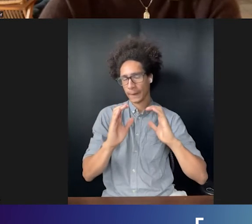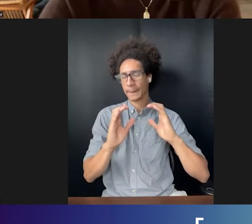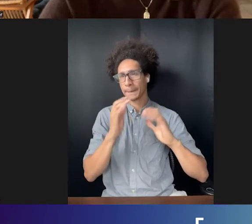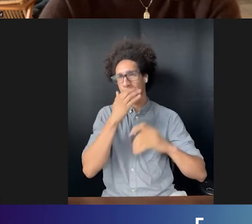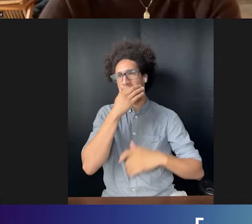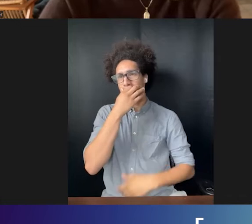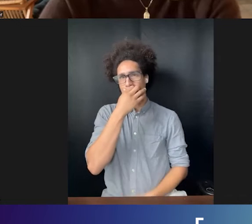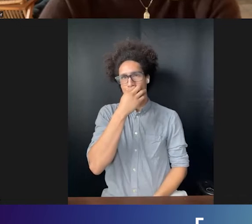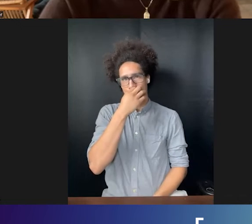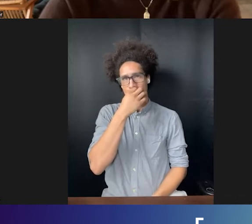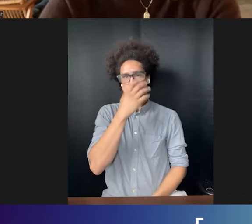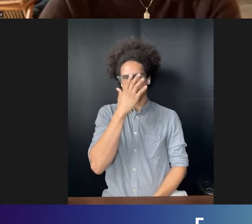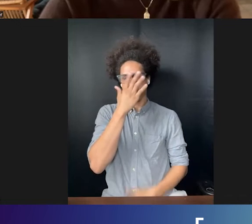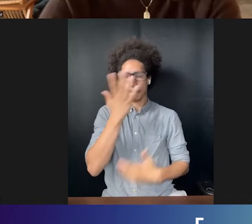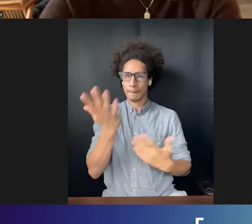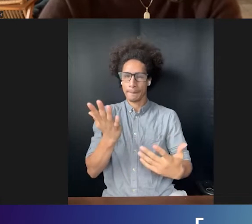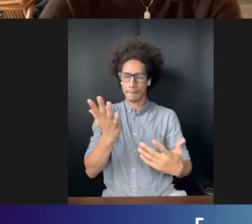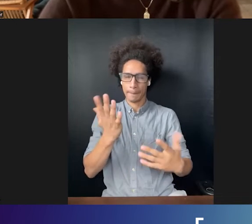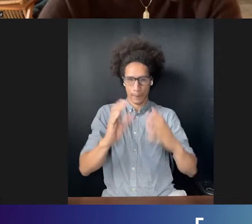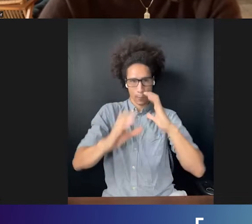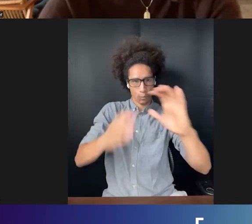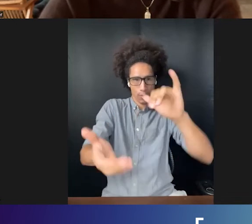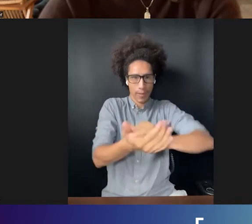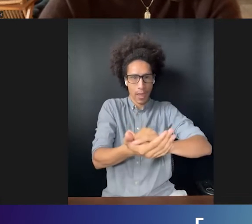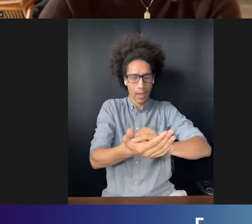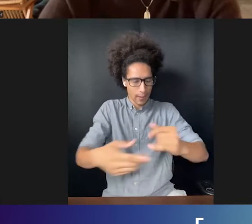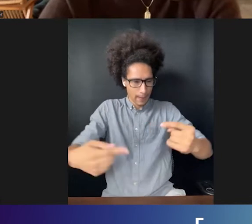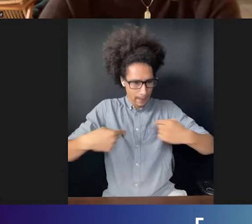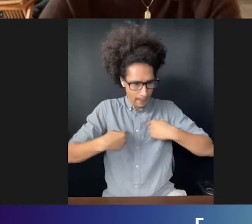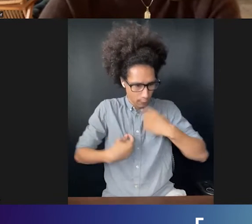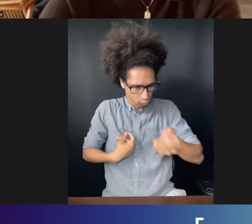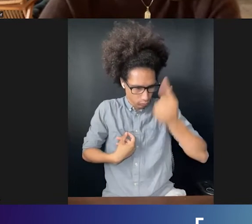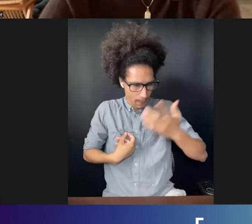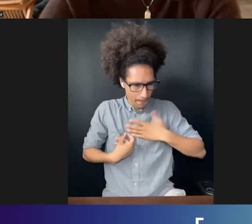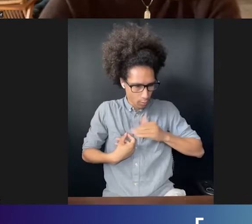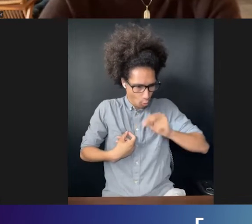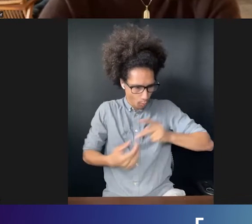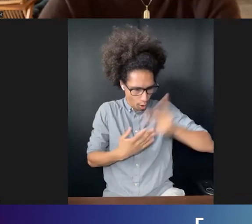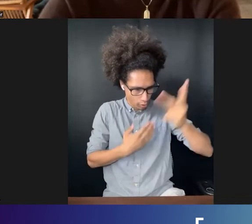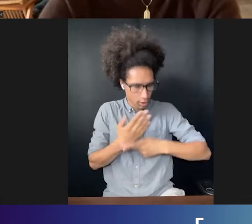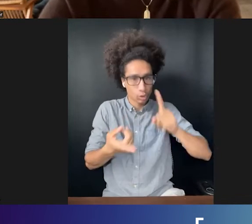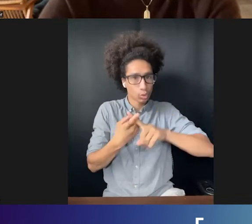your understanding of your own project, to all your partners. Right. That they don't know what you care about and what you need